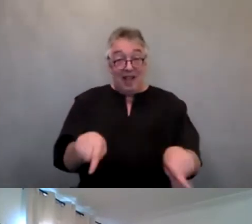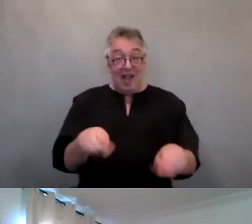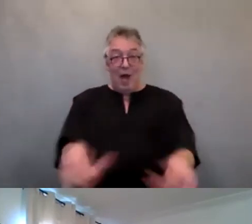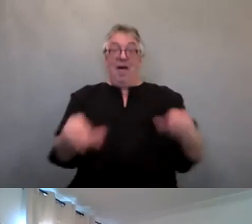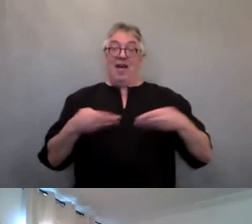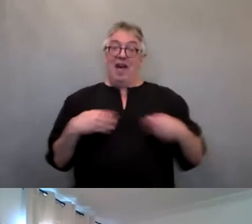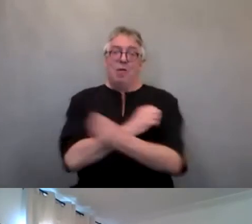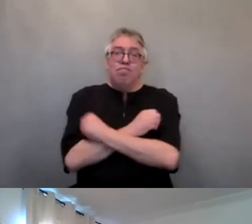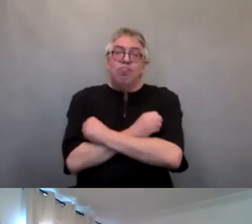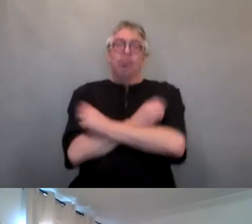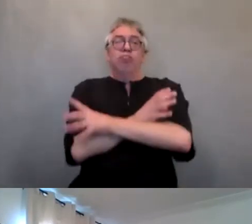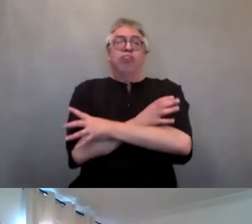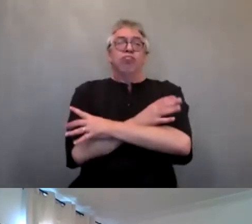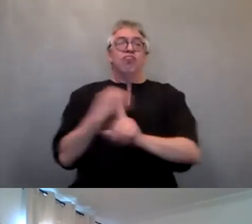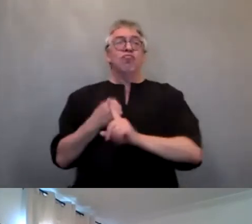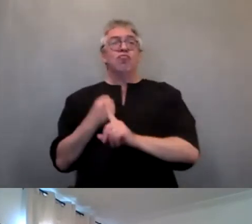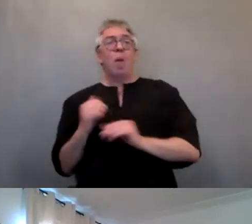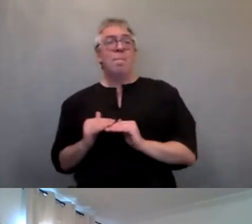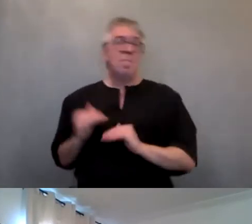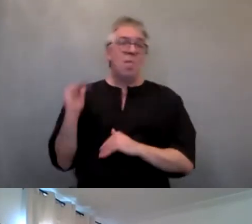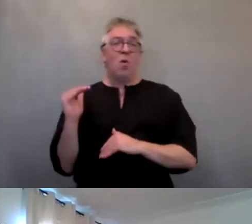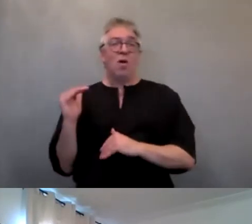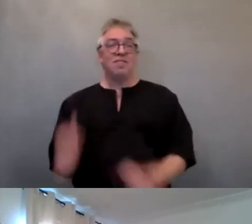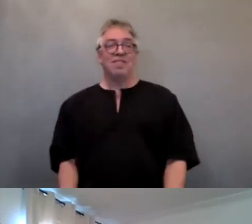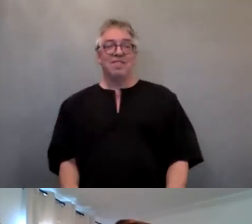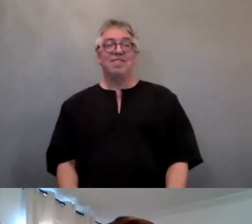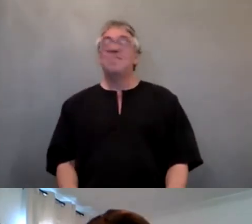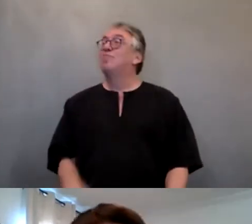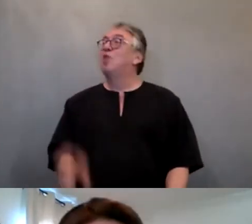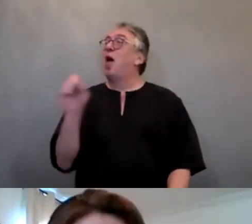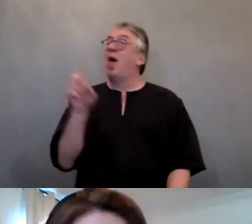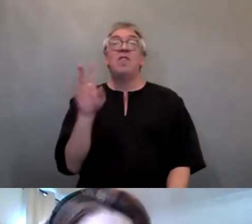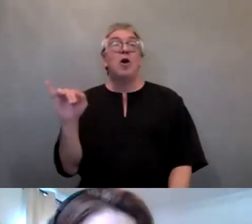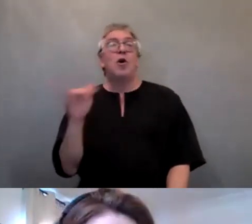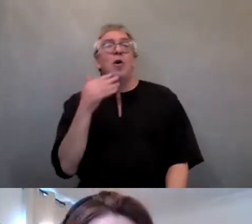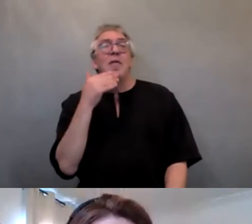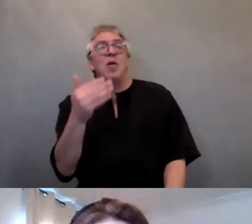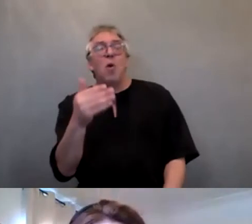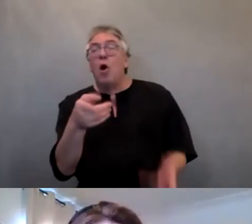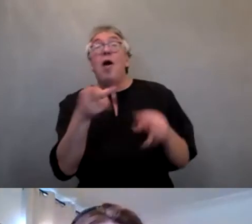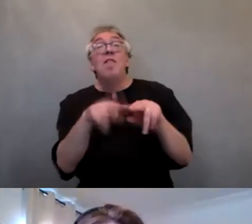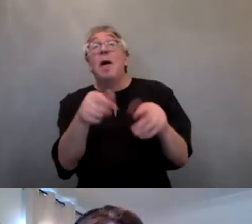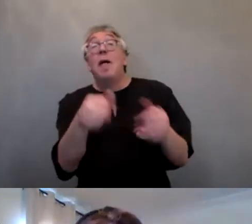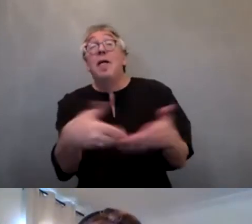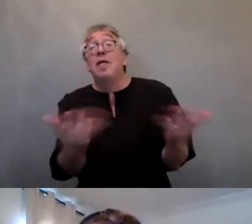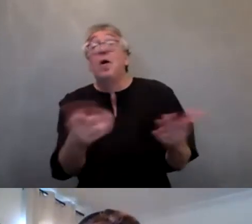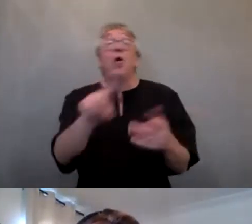work, sessions such as this fuel me in moving ahead with doing further advocacy. >> AVI BLAU: Okay. So we are